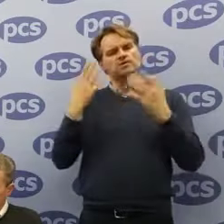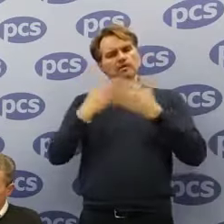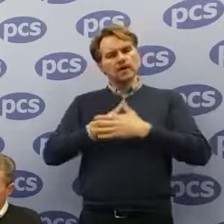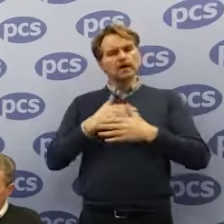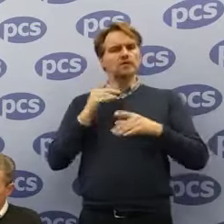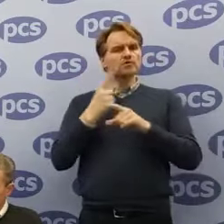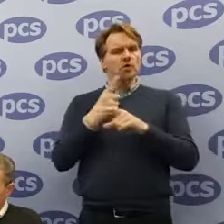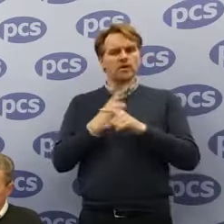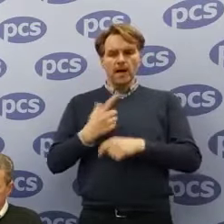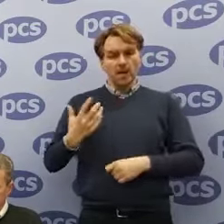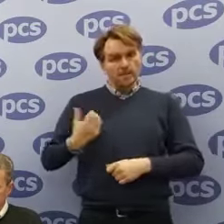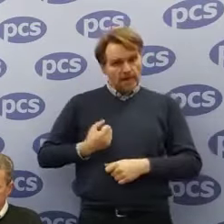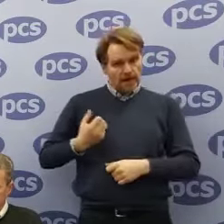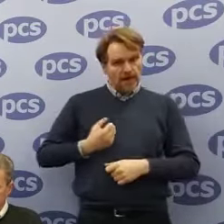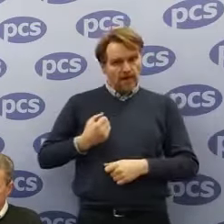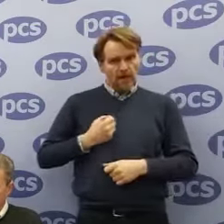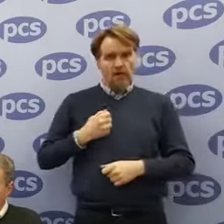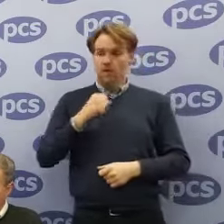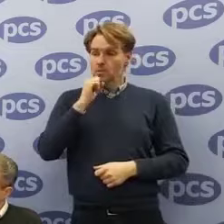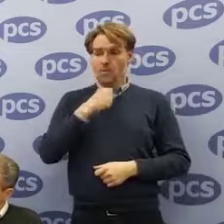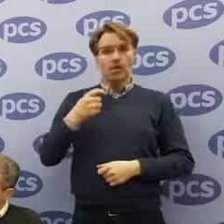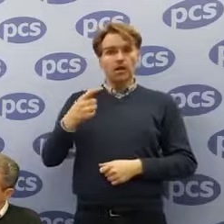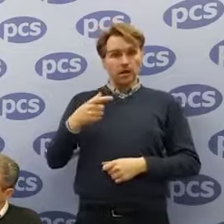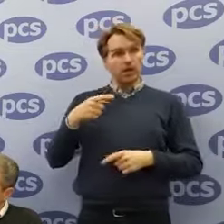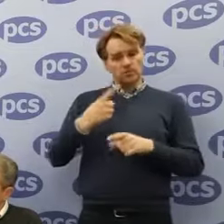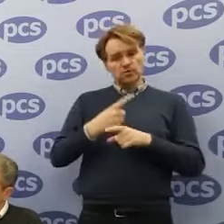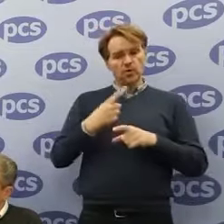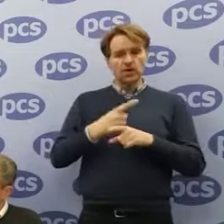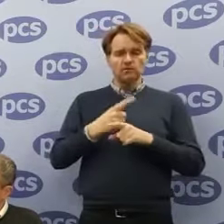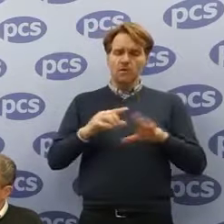about 45 minutes and you can submit your questions regarding the pay campaign